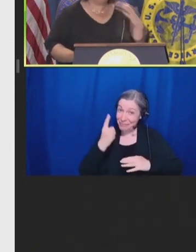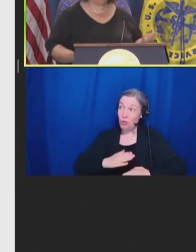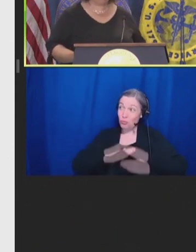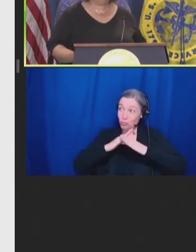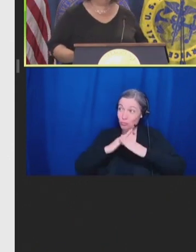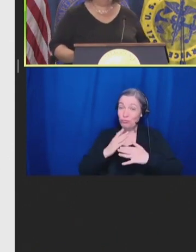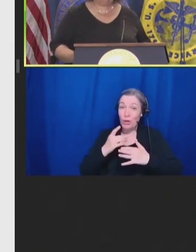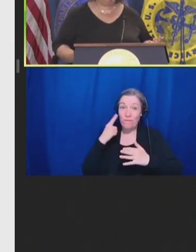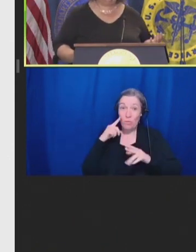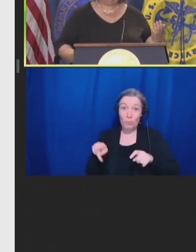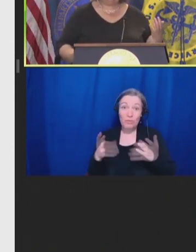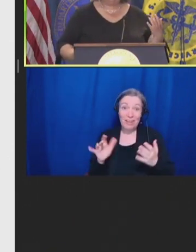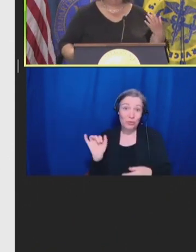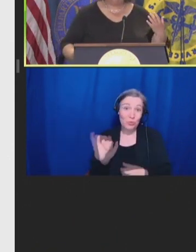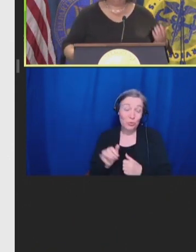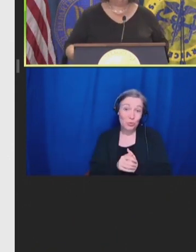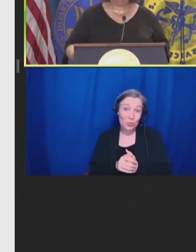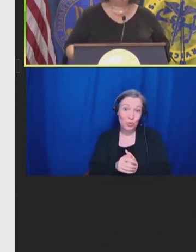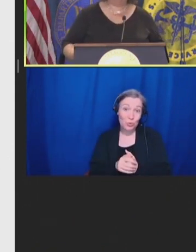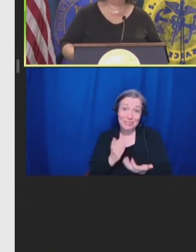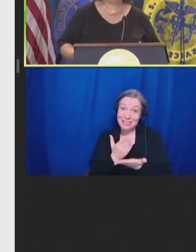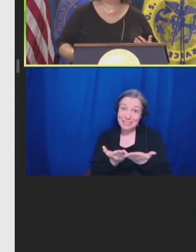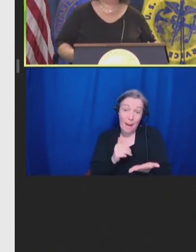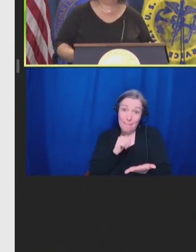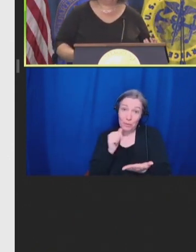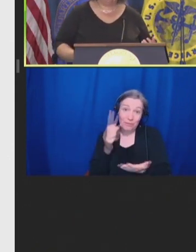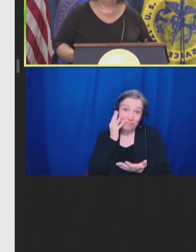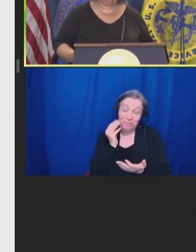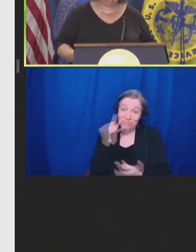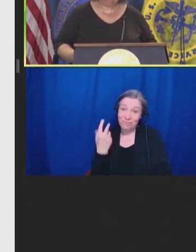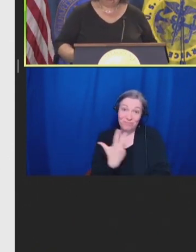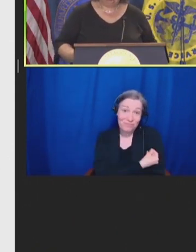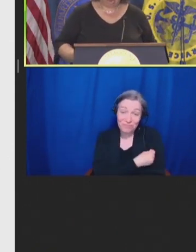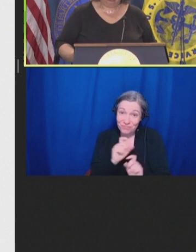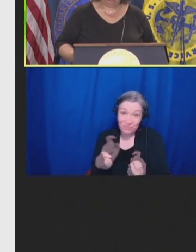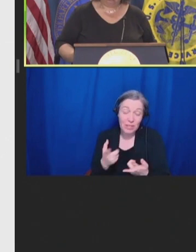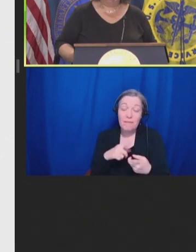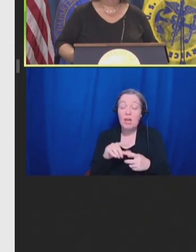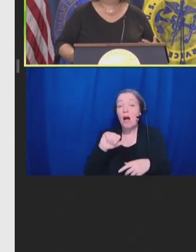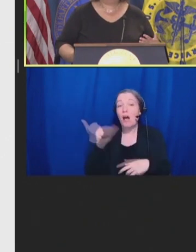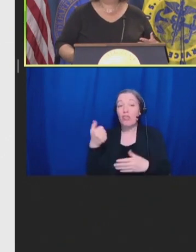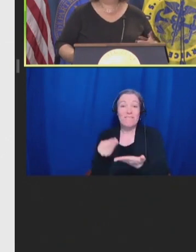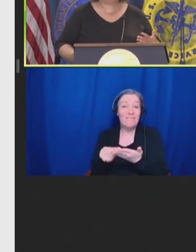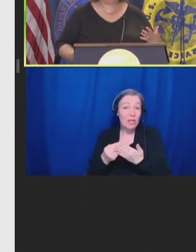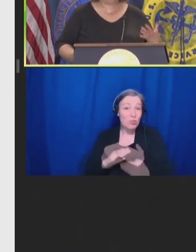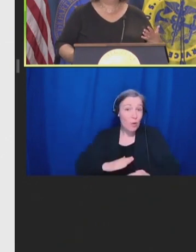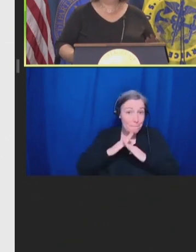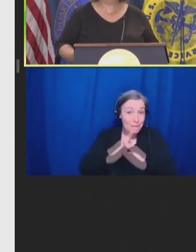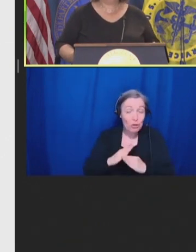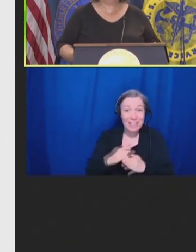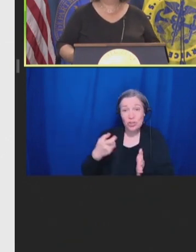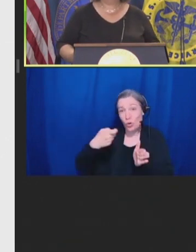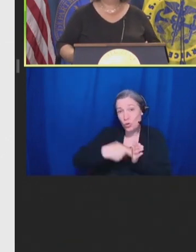practice for vaccines, financial barriers, upfront costs. Providers also often have a limited time in